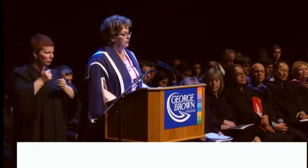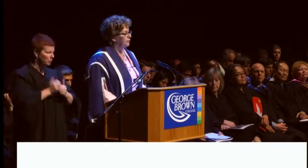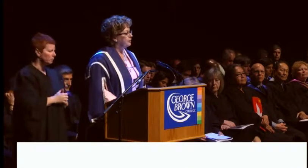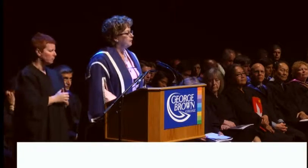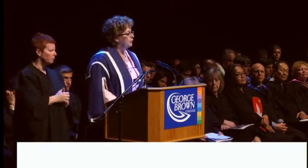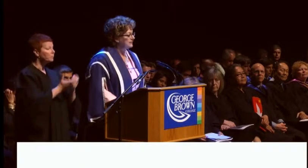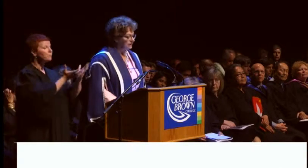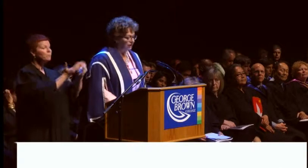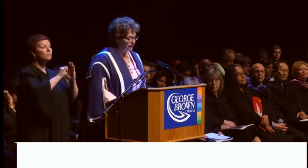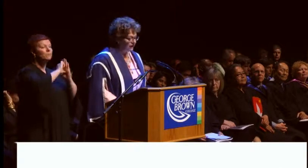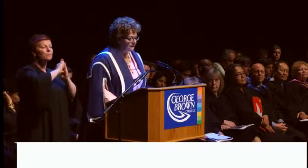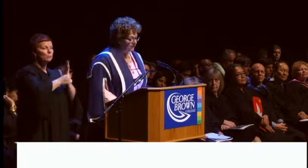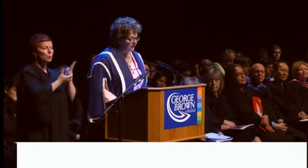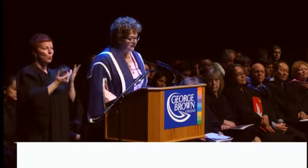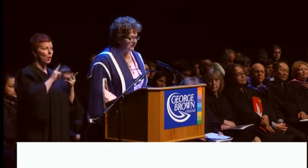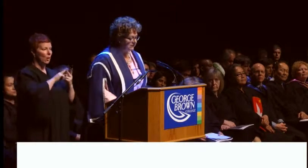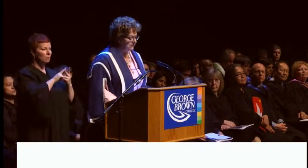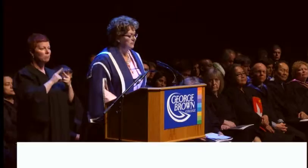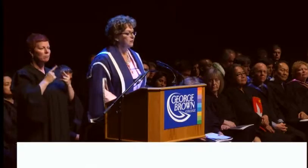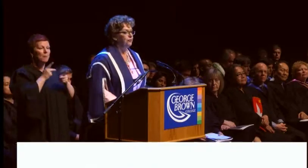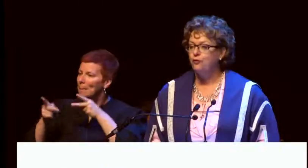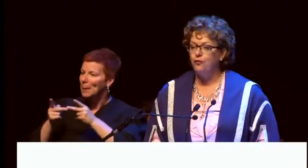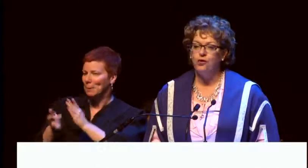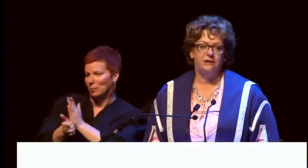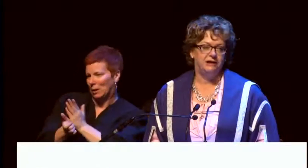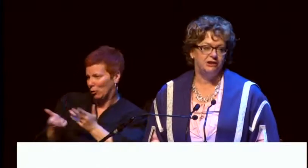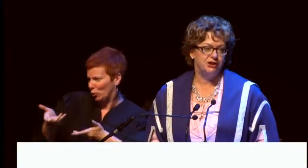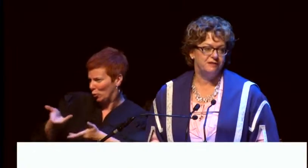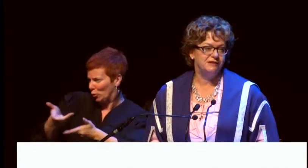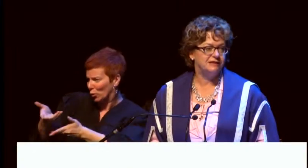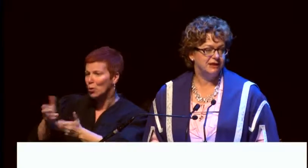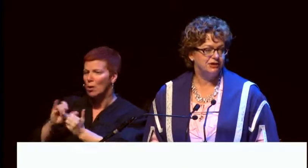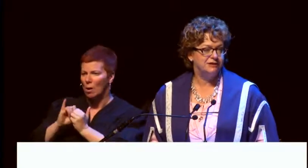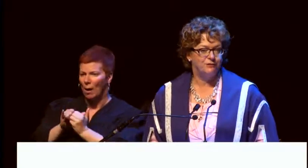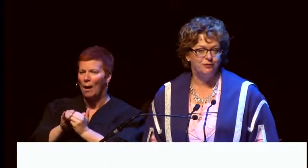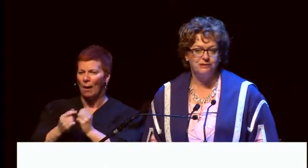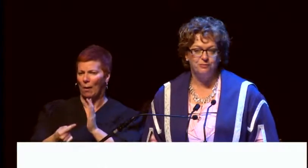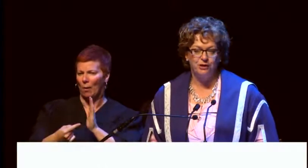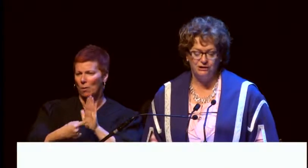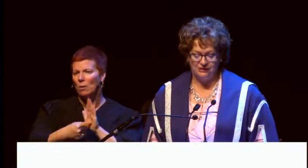REINFORCING THE LEARNING OF SOFT SKILLS THROUGH FORMAL INITIATIVES SUCH AS FIRST IMPRESSIONS.